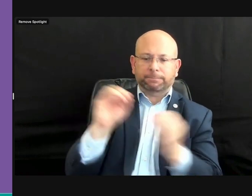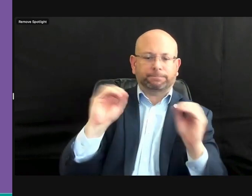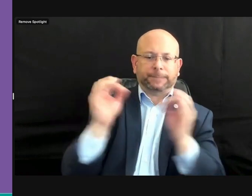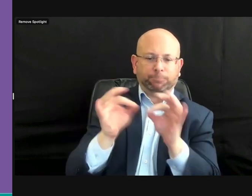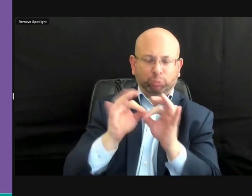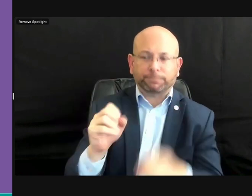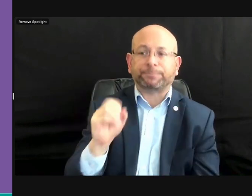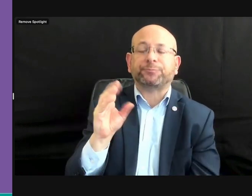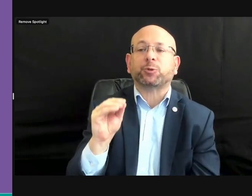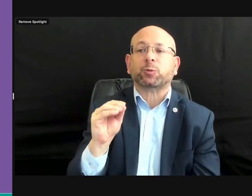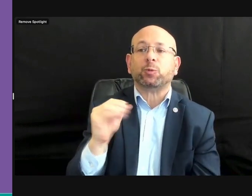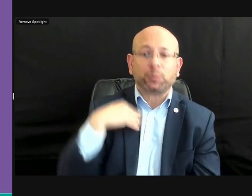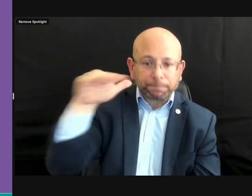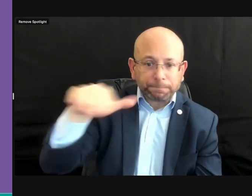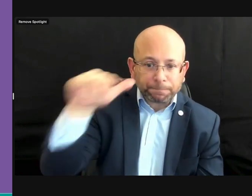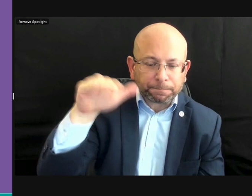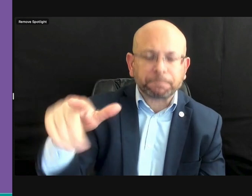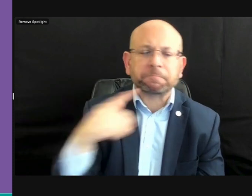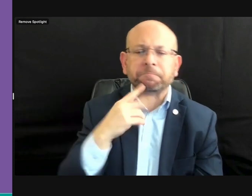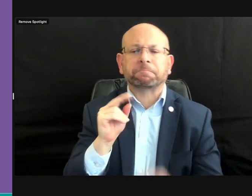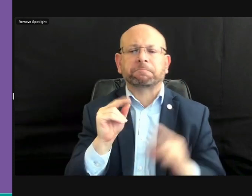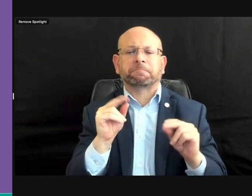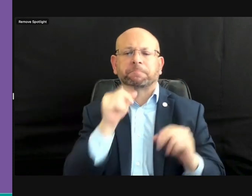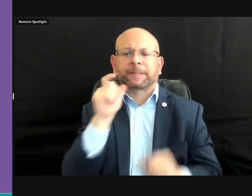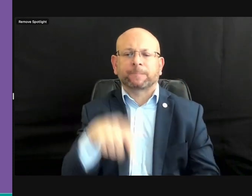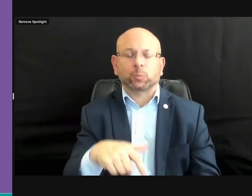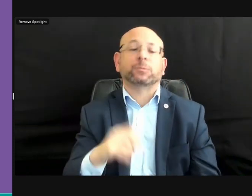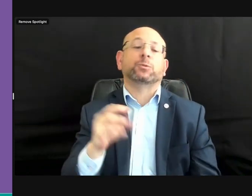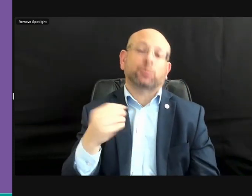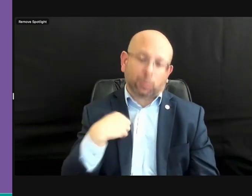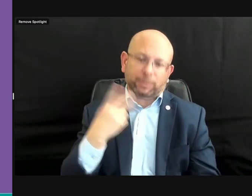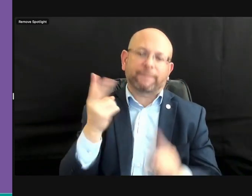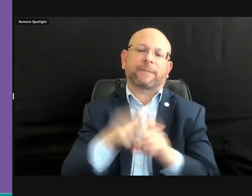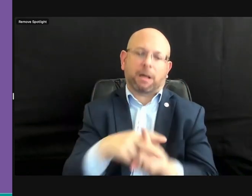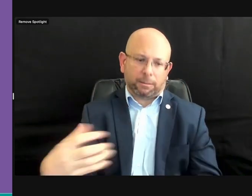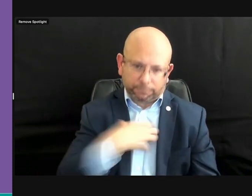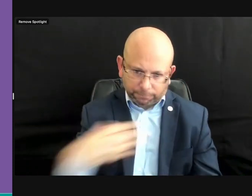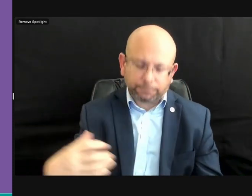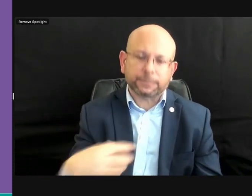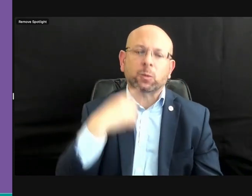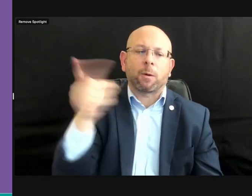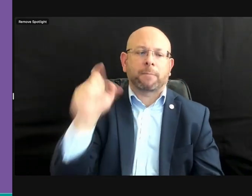they were not captioned. We kept prodding and reminding them. And they said they didn't need to provide captioning for online content.